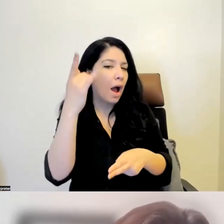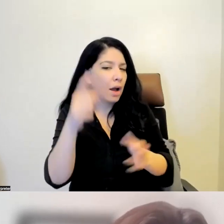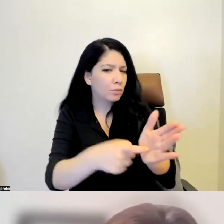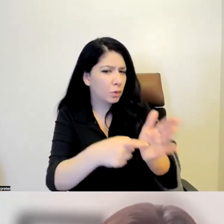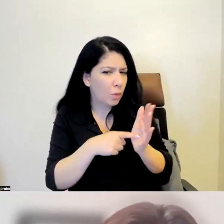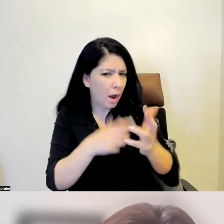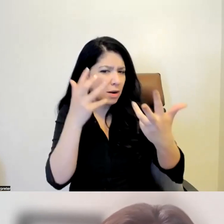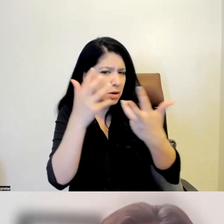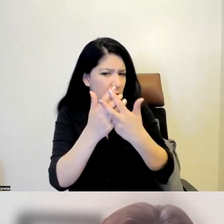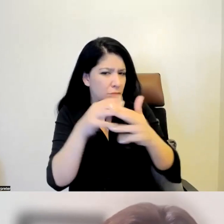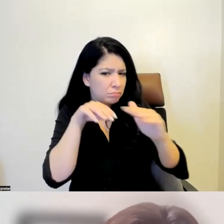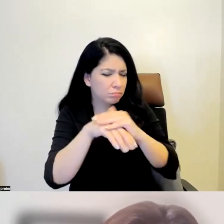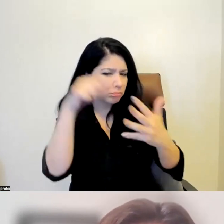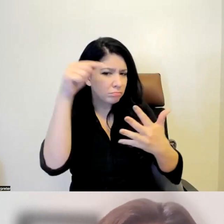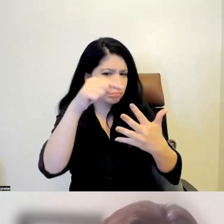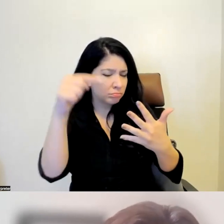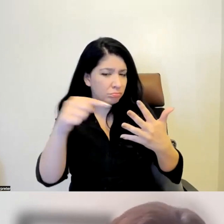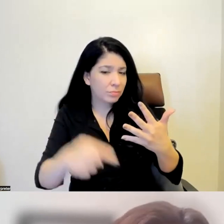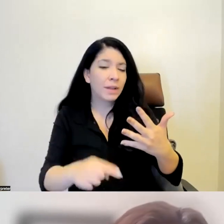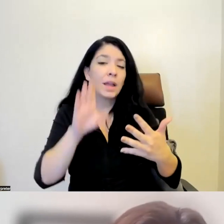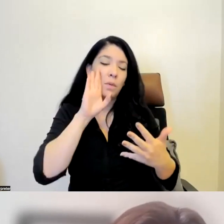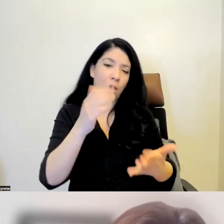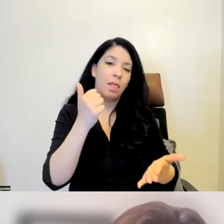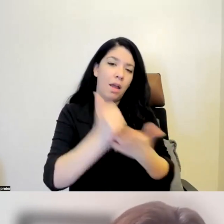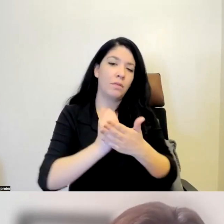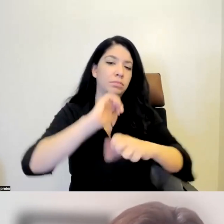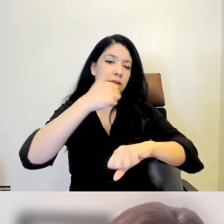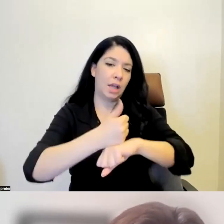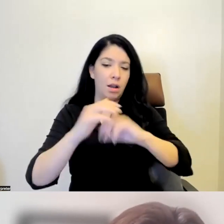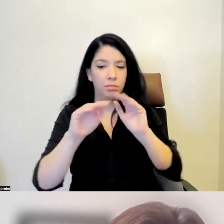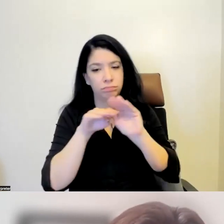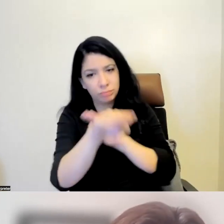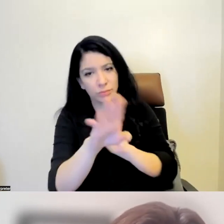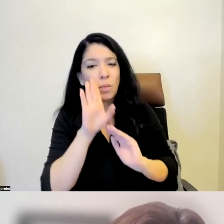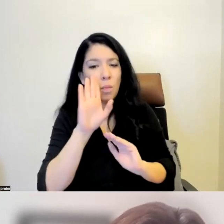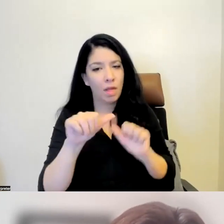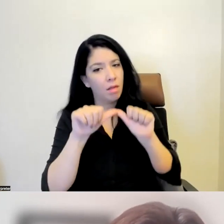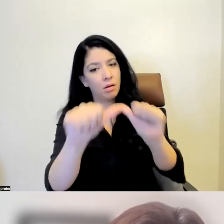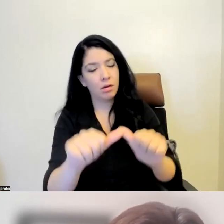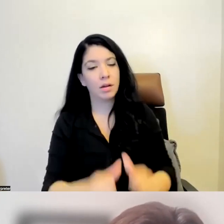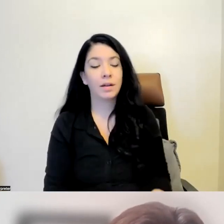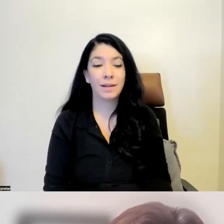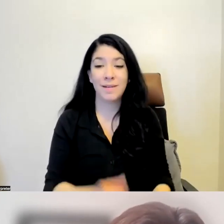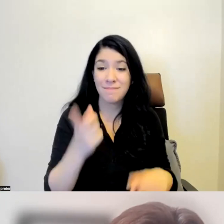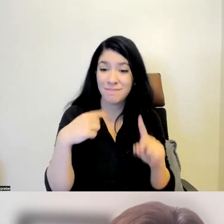the beginning it really helps set the tone. And I have found that there is a lot -- healthcare